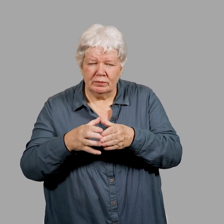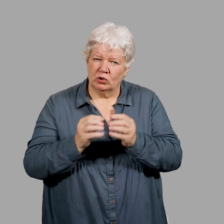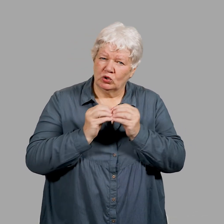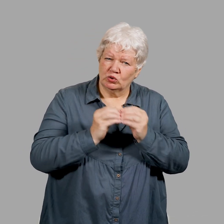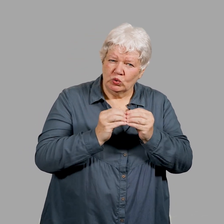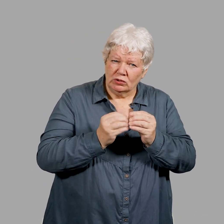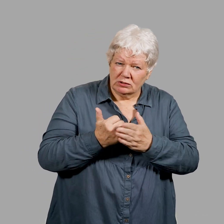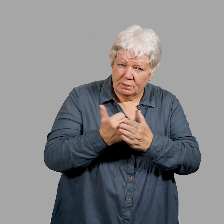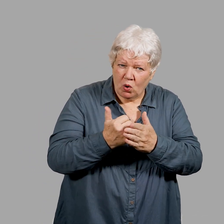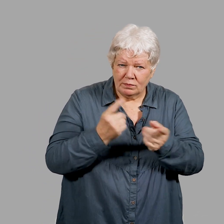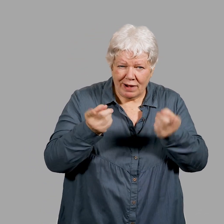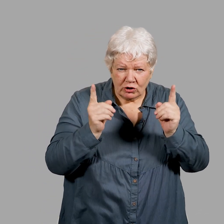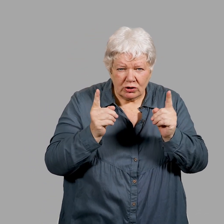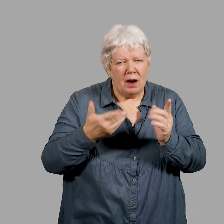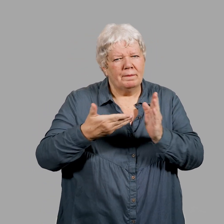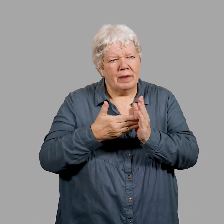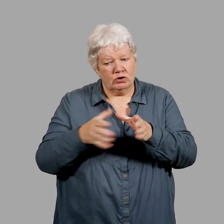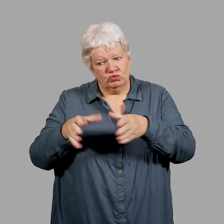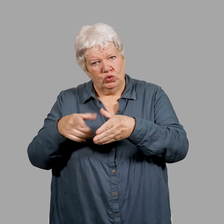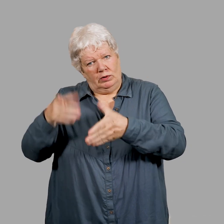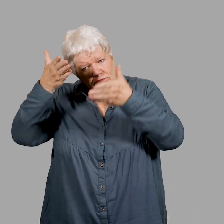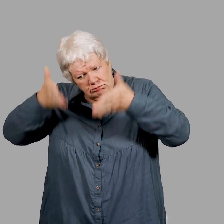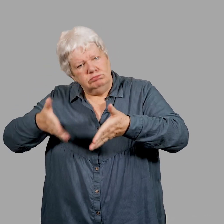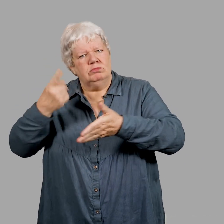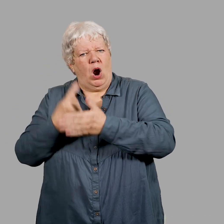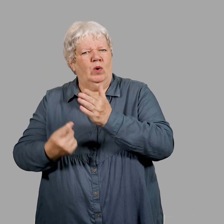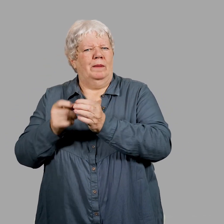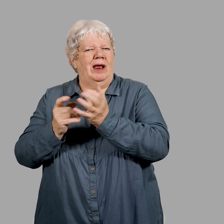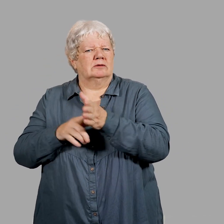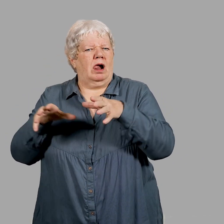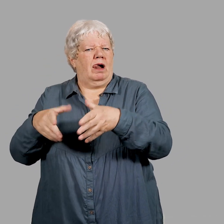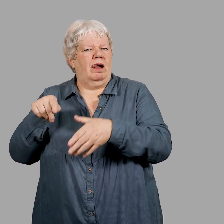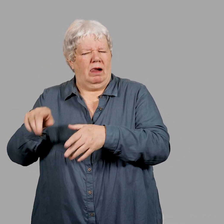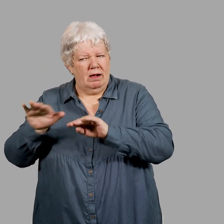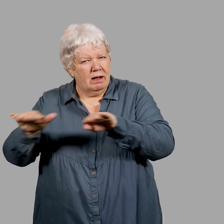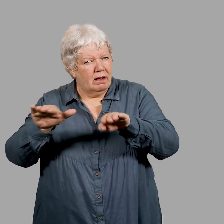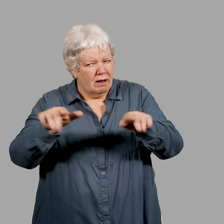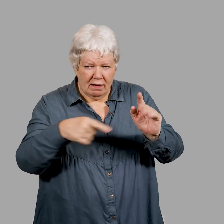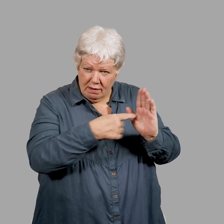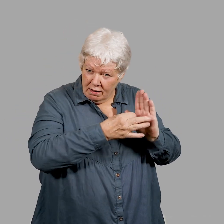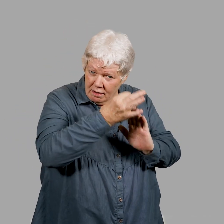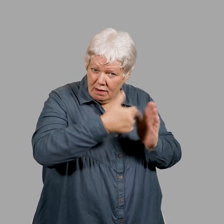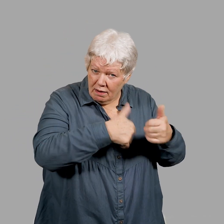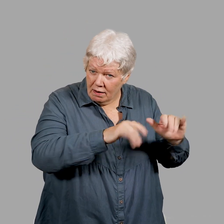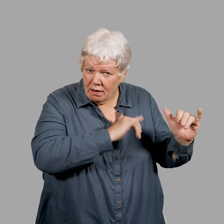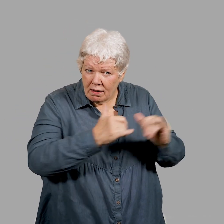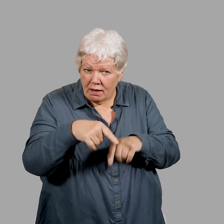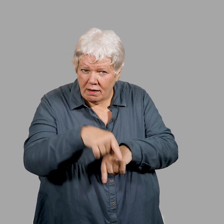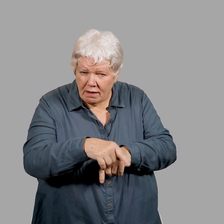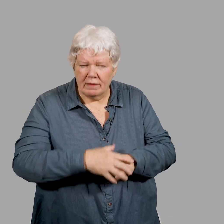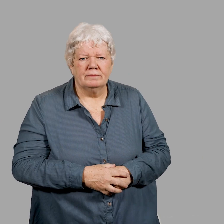student support managers and a dedicated sub-group relating to BSL.